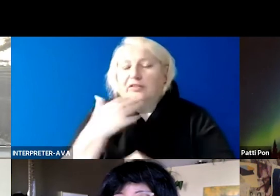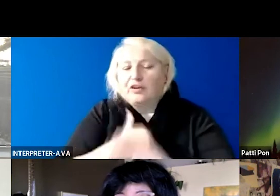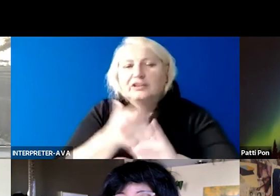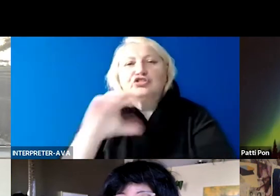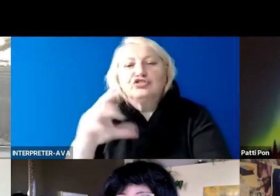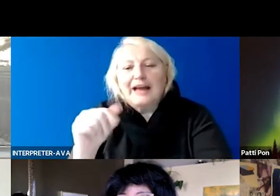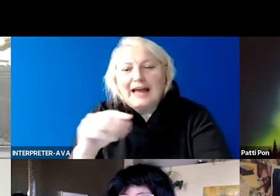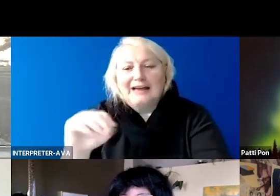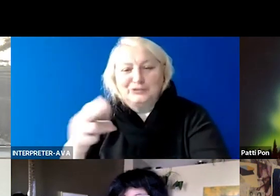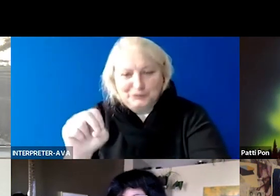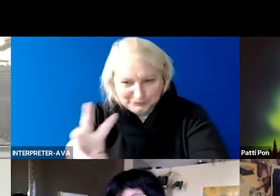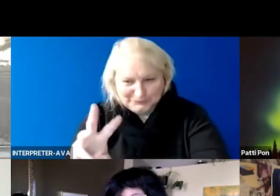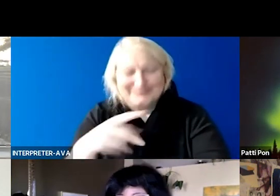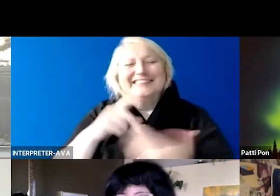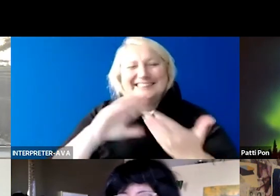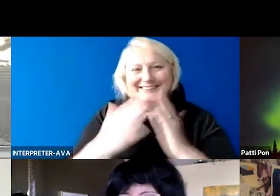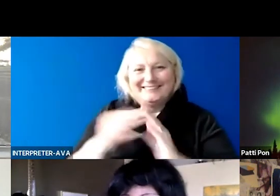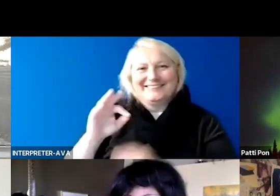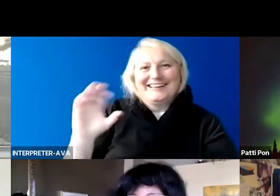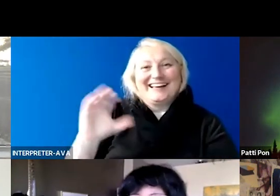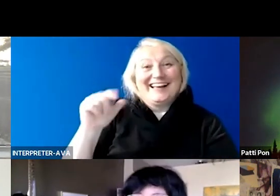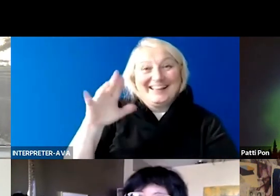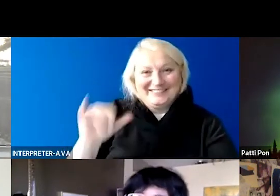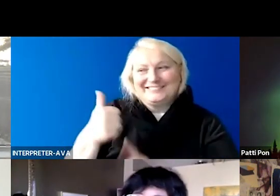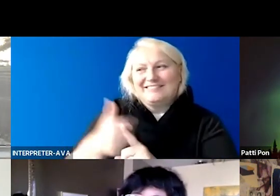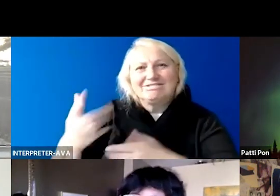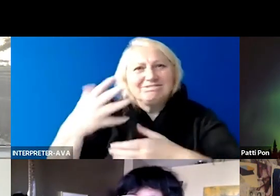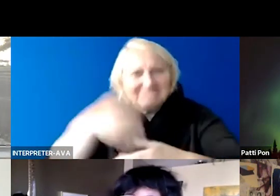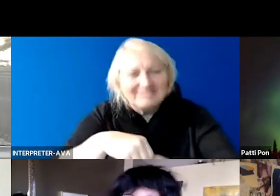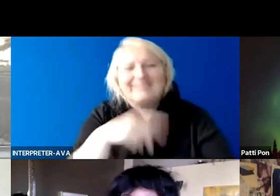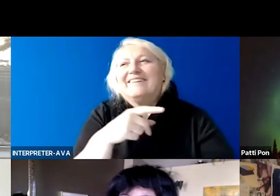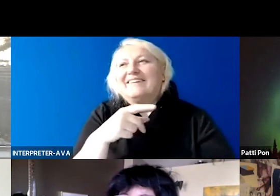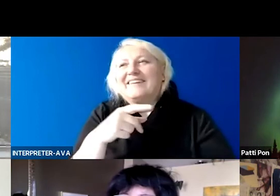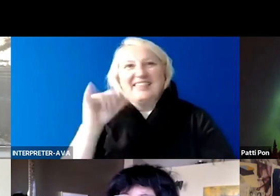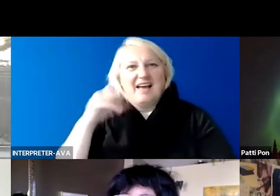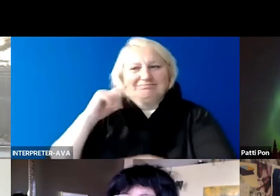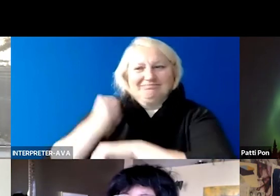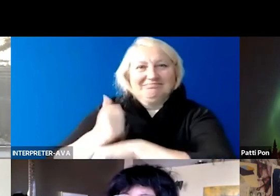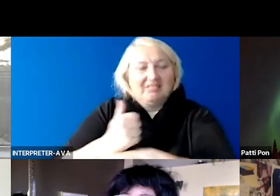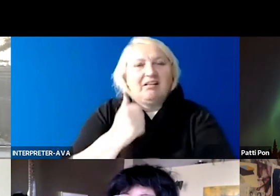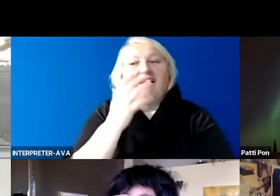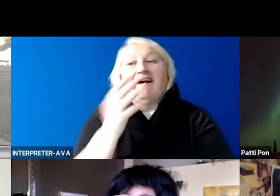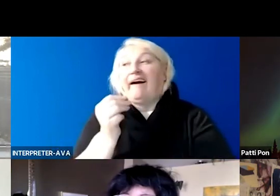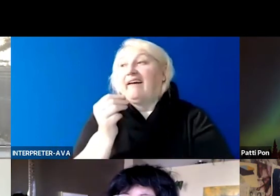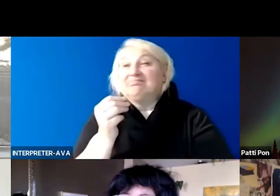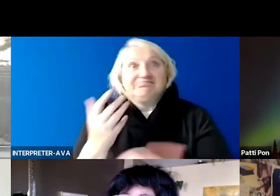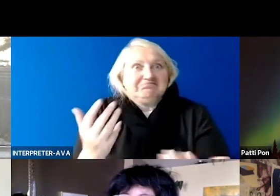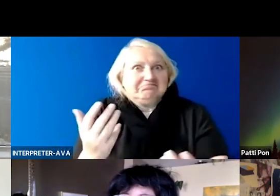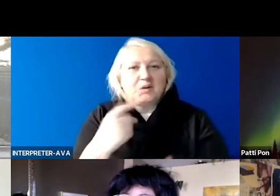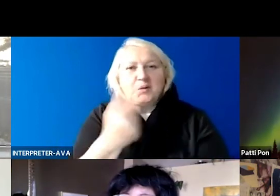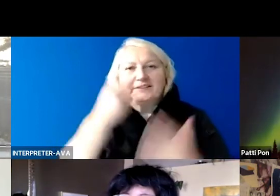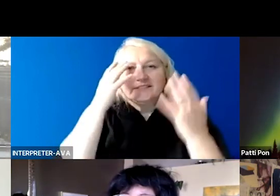City of Calgary came out and we kind of decided to jump on writing, putting one in and encouraging